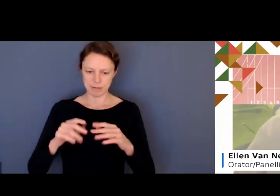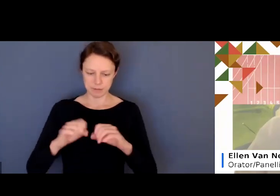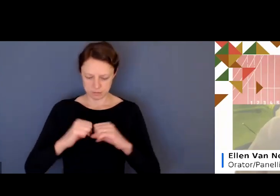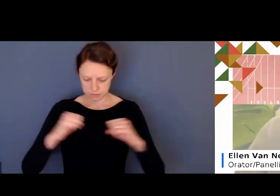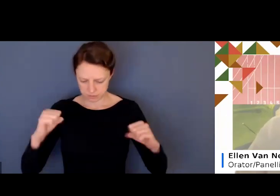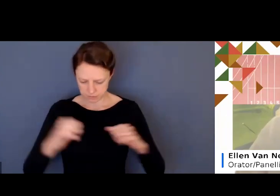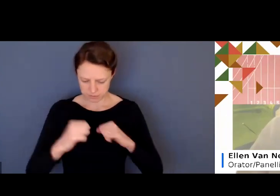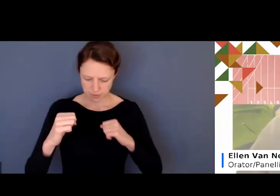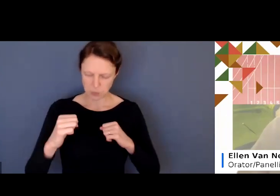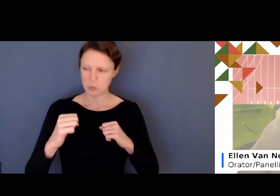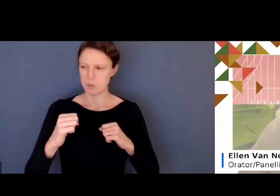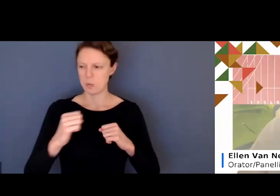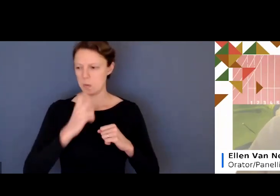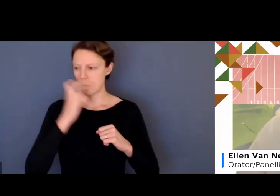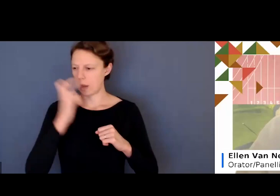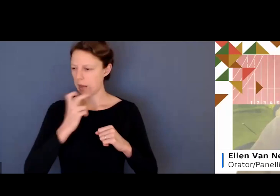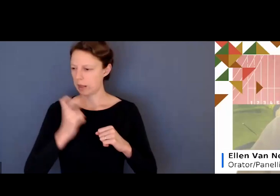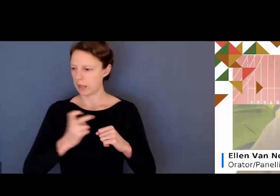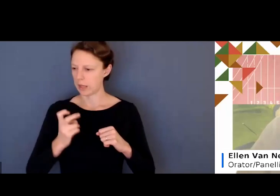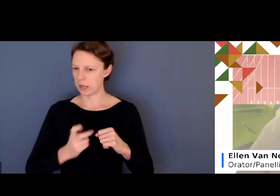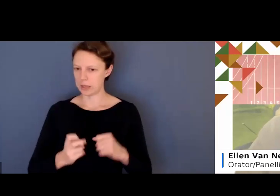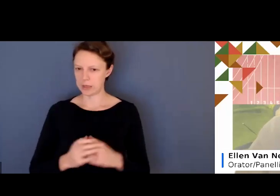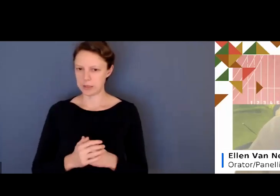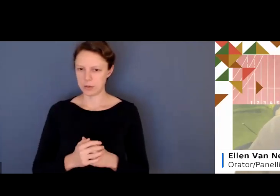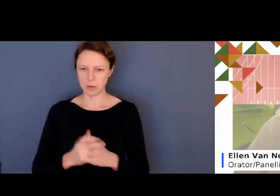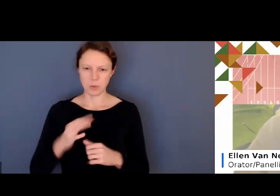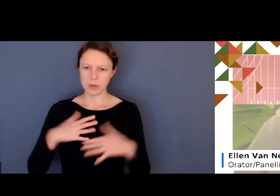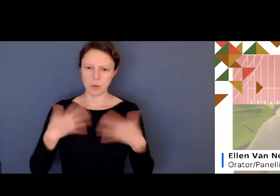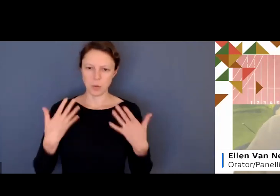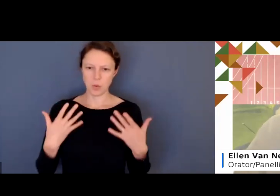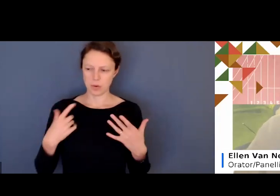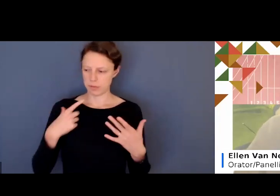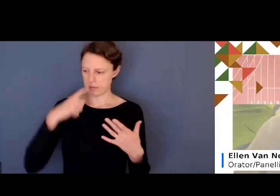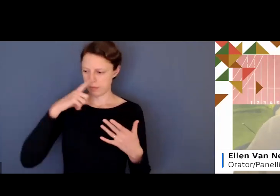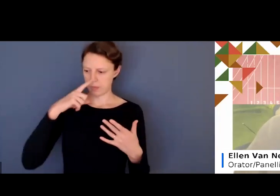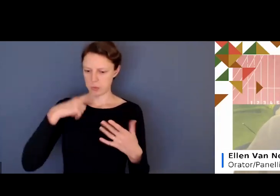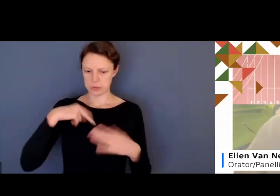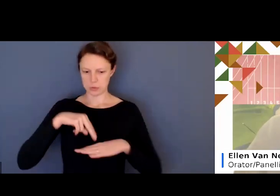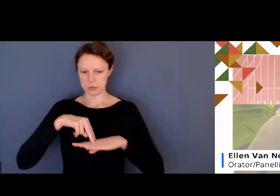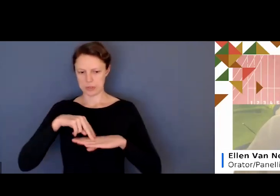We do not need any more bystanders who stand and watch racism.